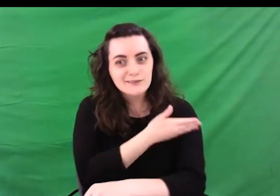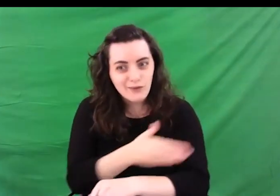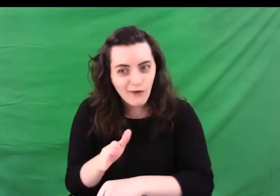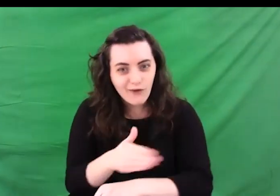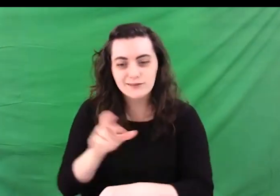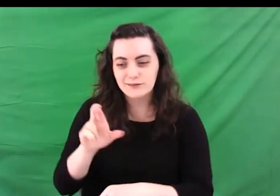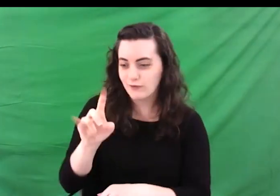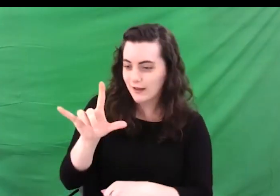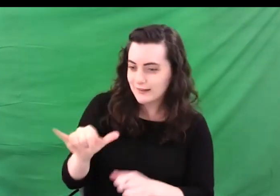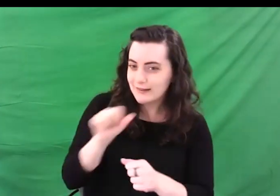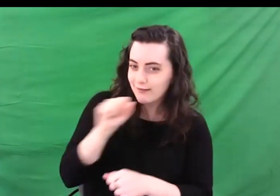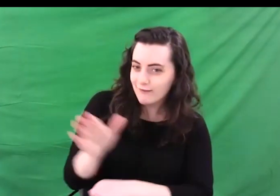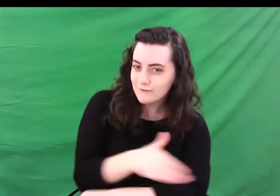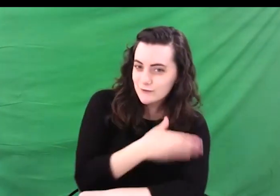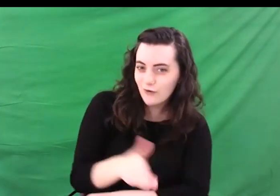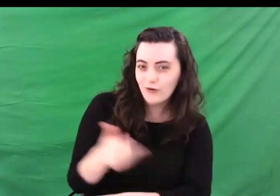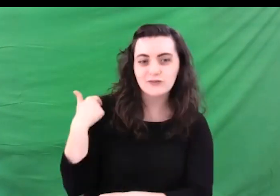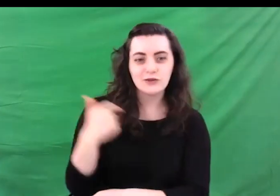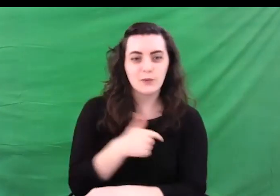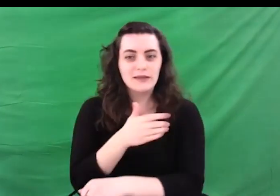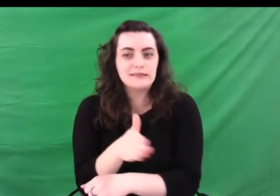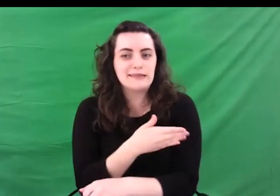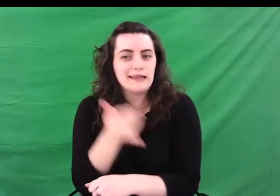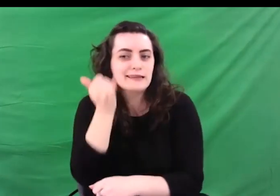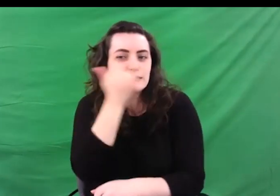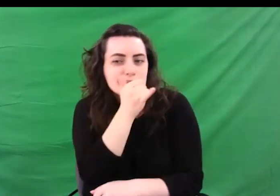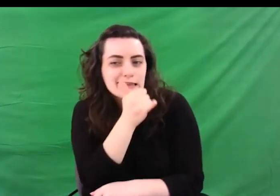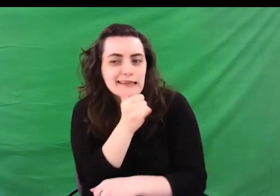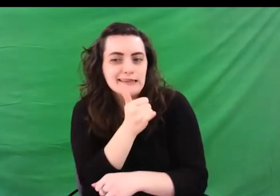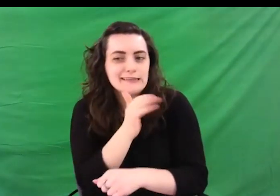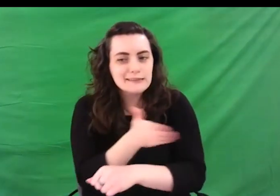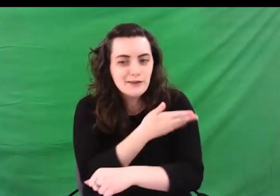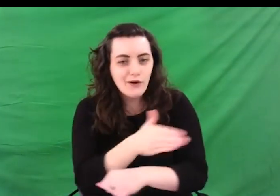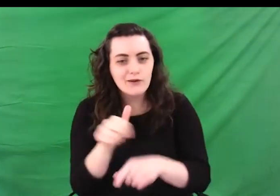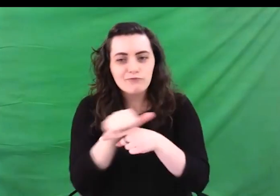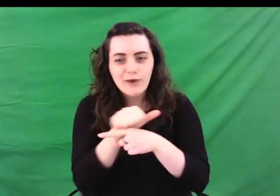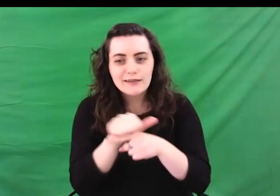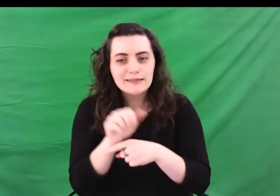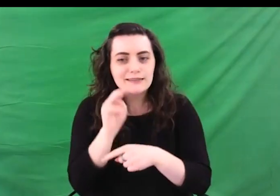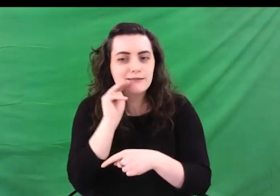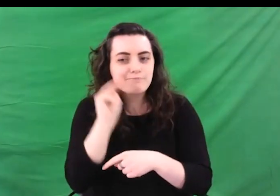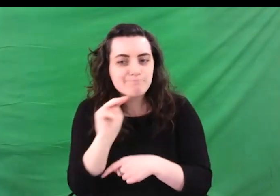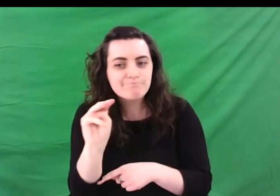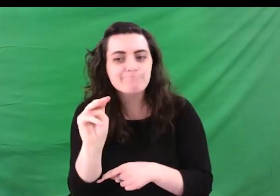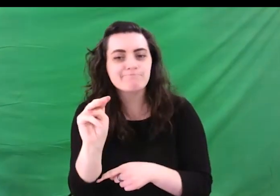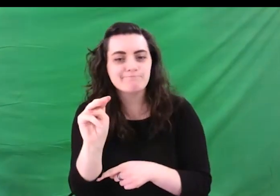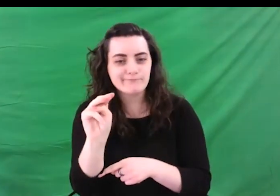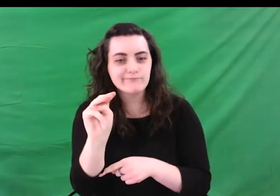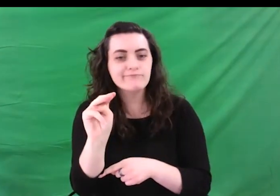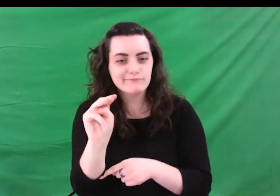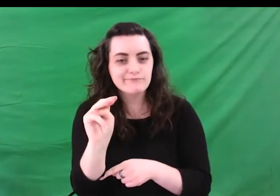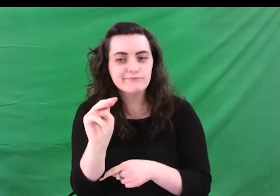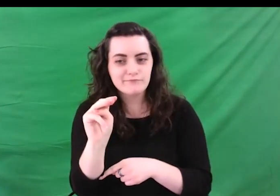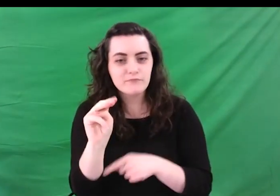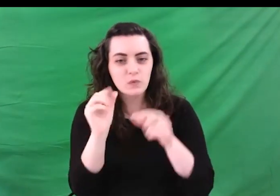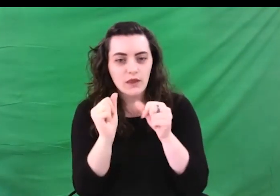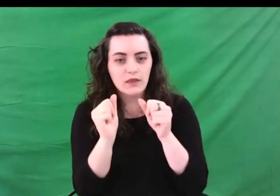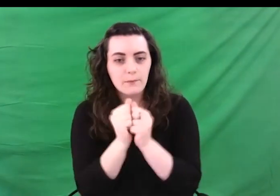So we sang a silly song to practice this "mm" sound in that initial position, and this particular song